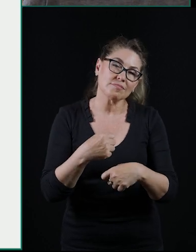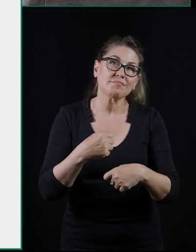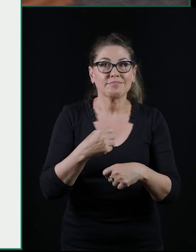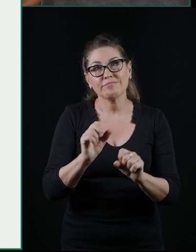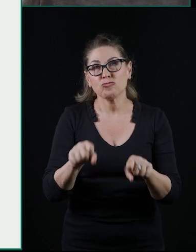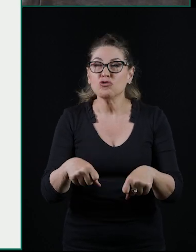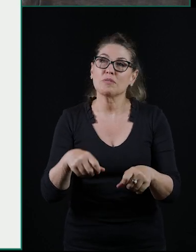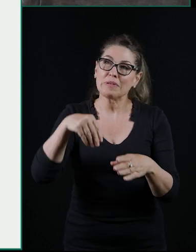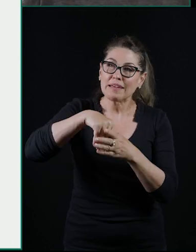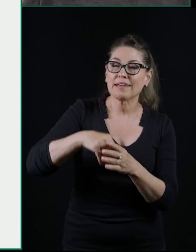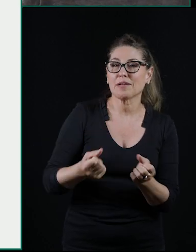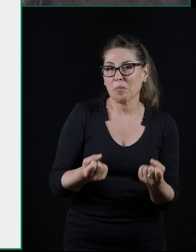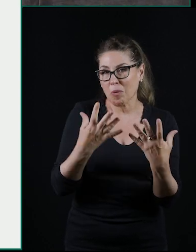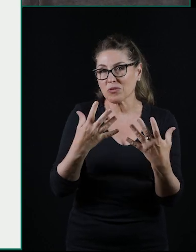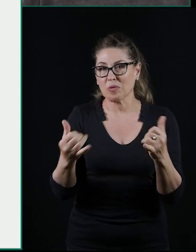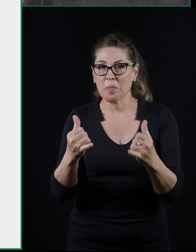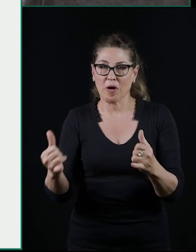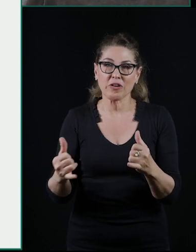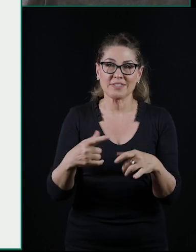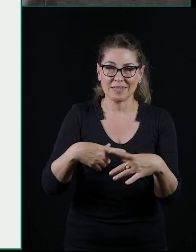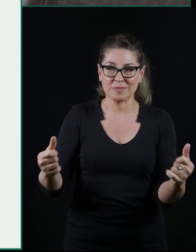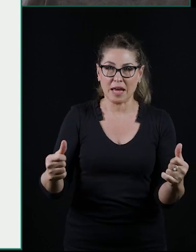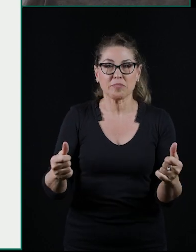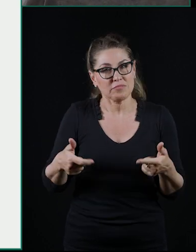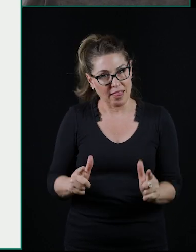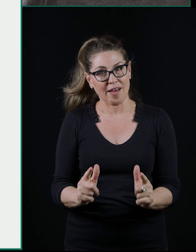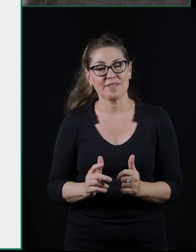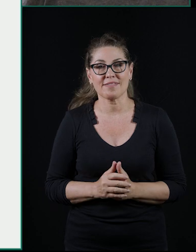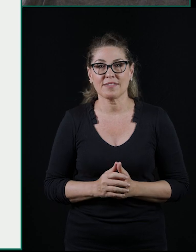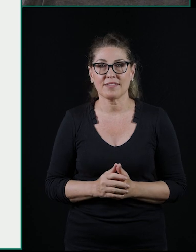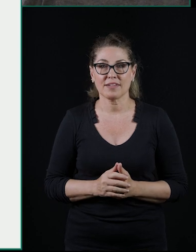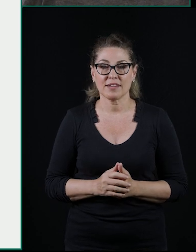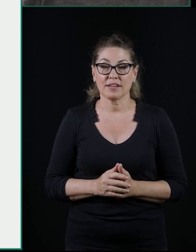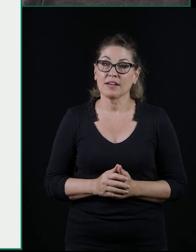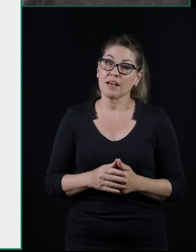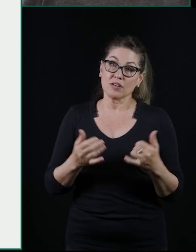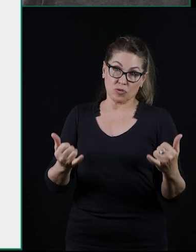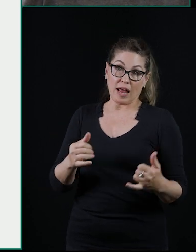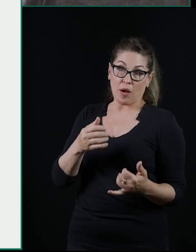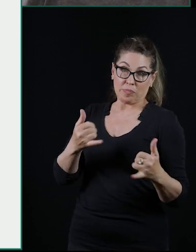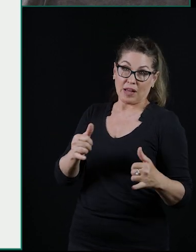that's totally allowed. And this way, players four and five can get back